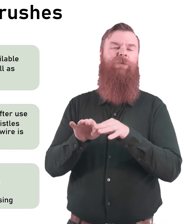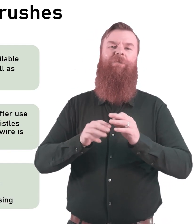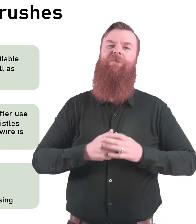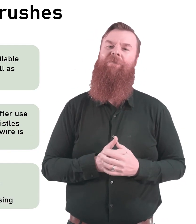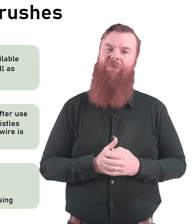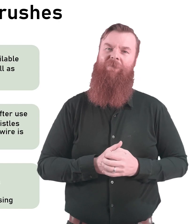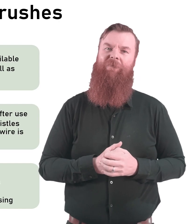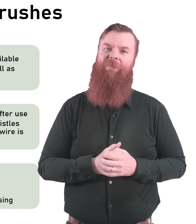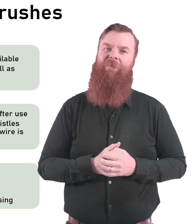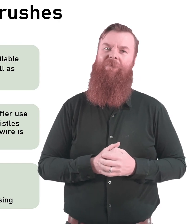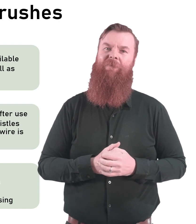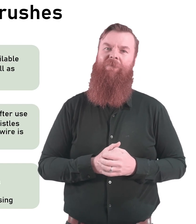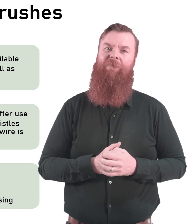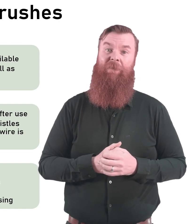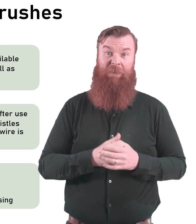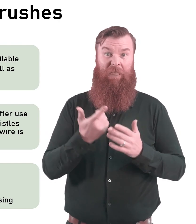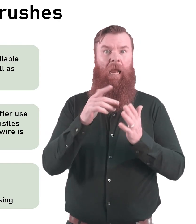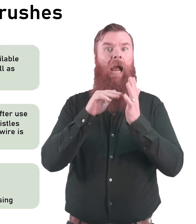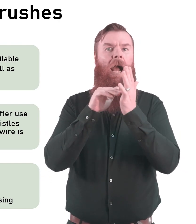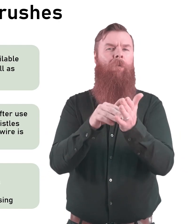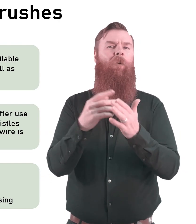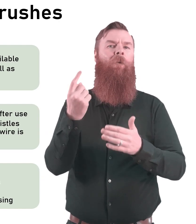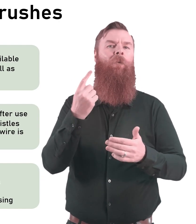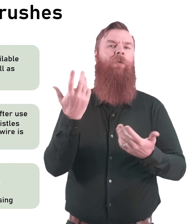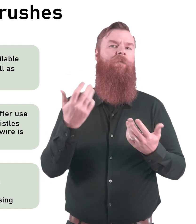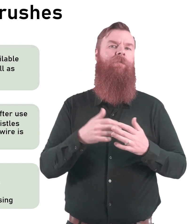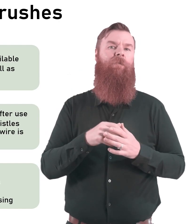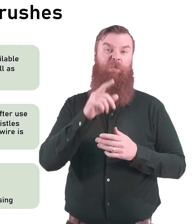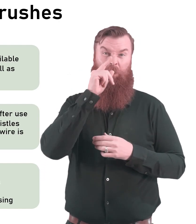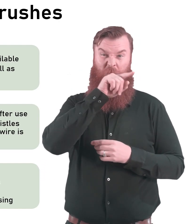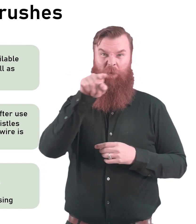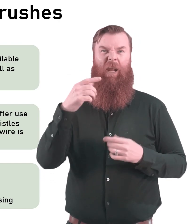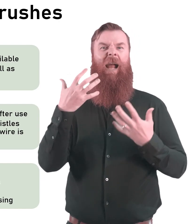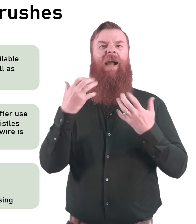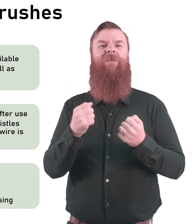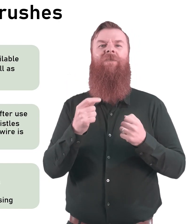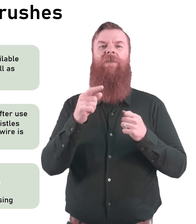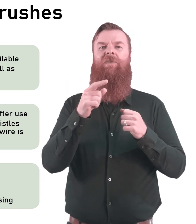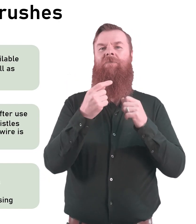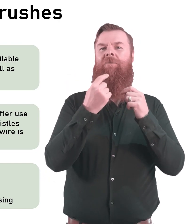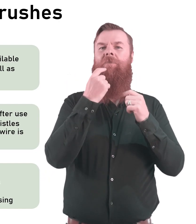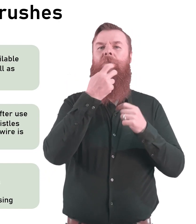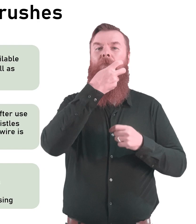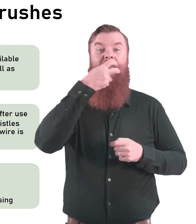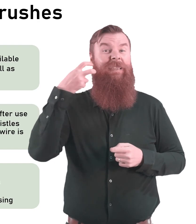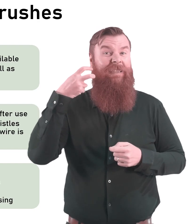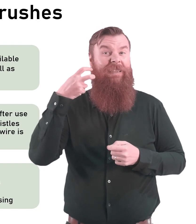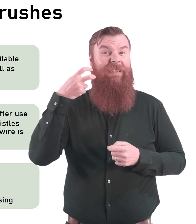Interdental brushes are helpful for cleaning teeth with braces, larger spaces between teeth